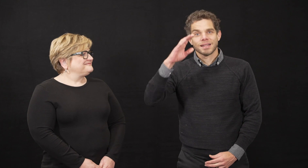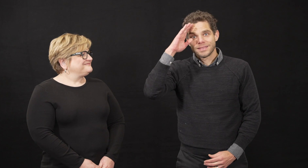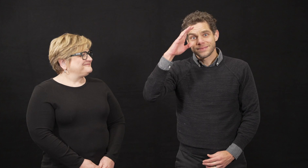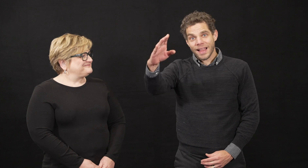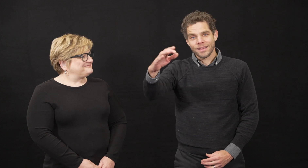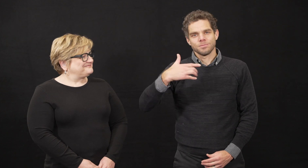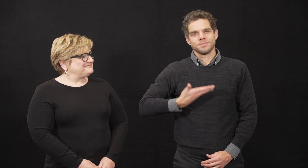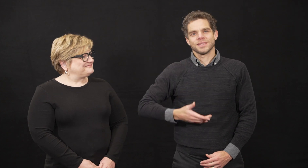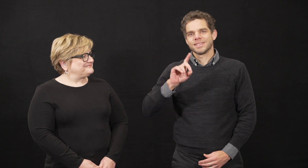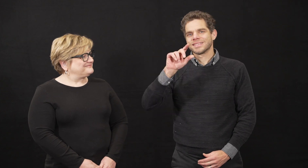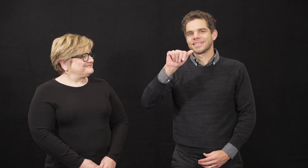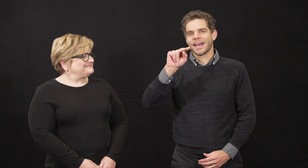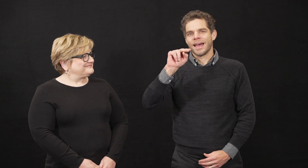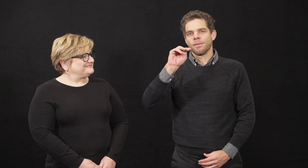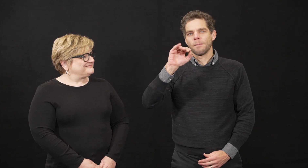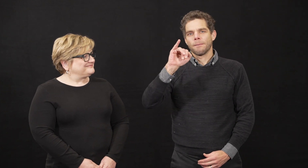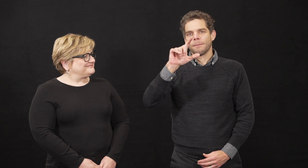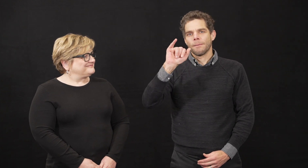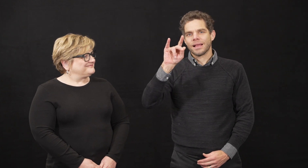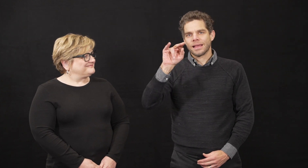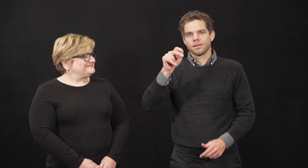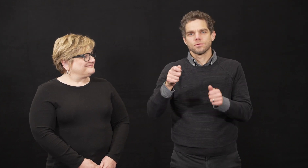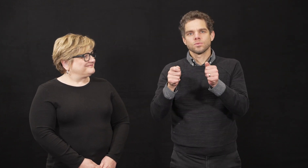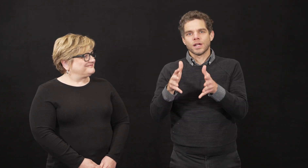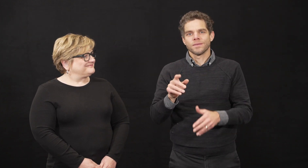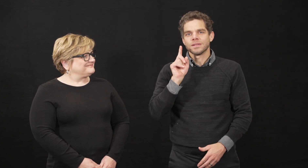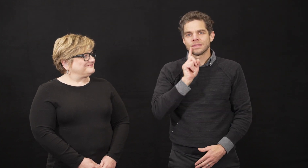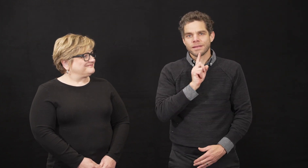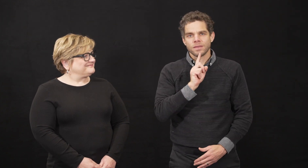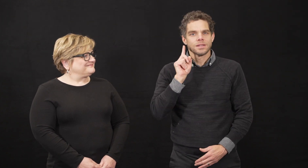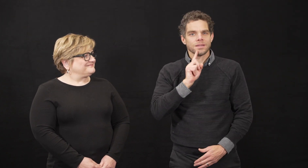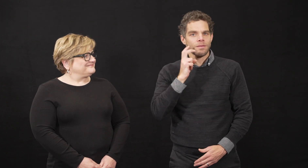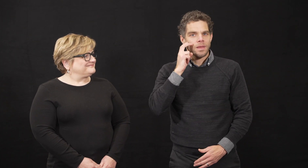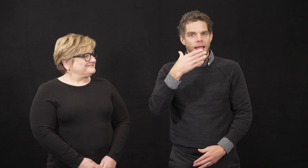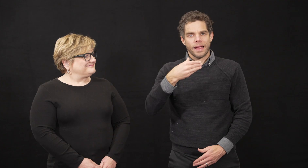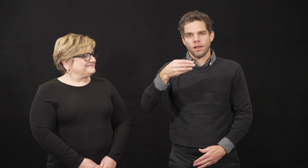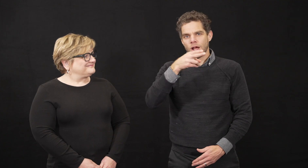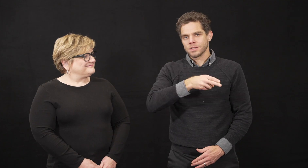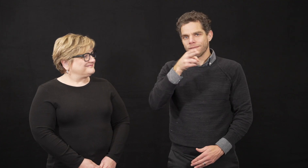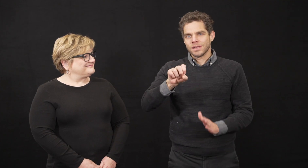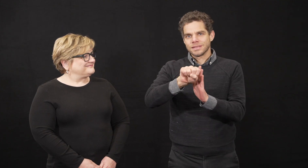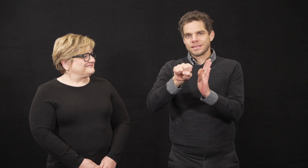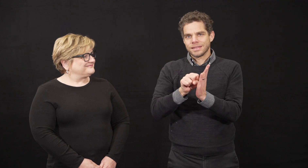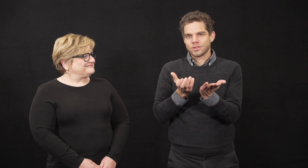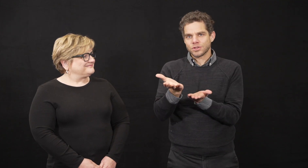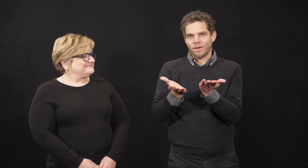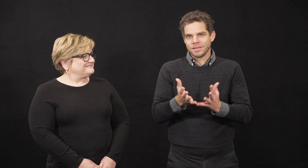Hi, I’m Dan Millikin, Director of Deaf, DeafBlind and Hard of Hearing State Services.